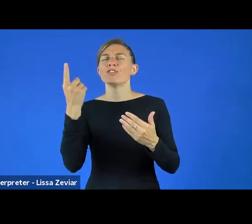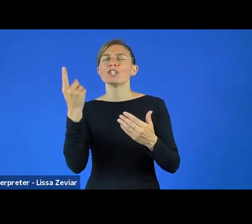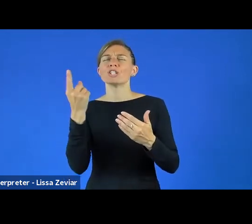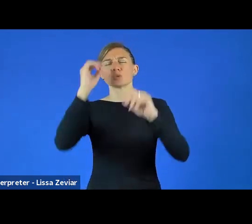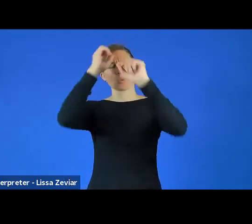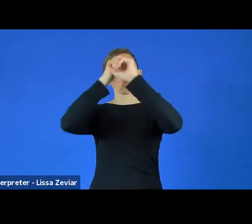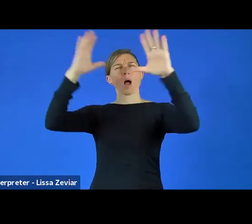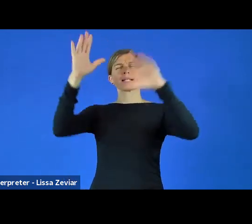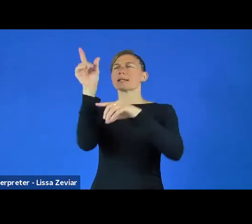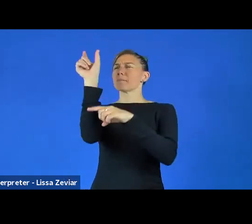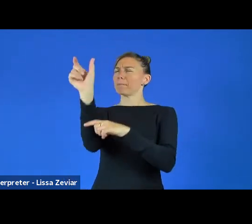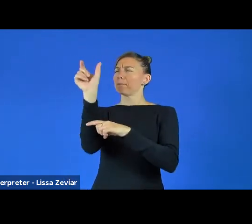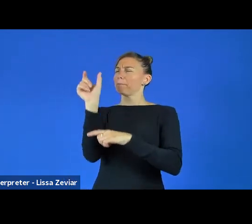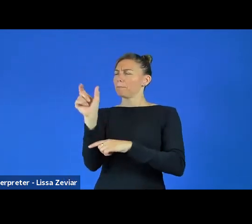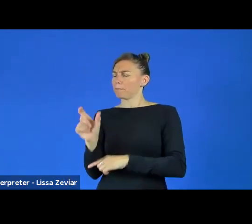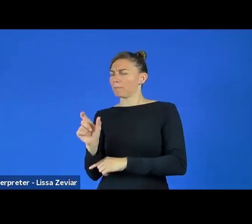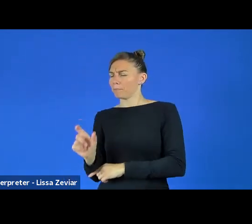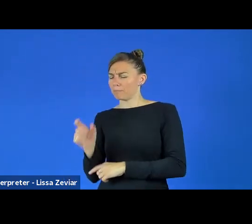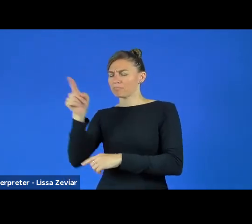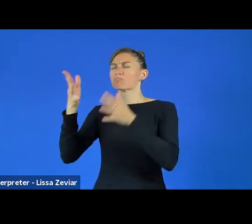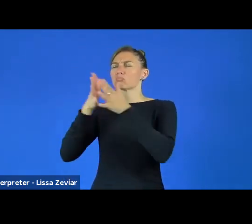and which are at the heart of the creation of ANEC,